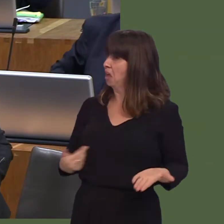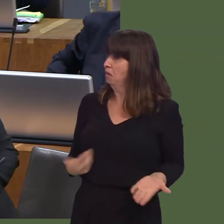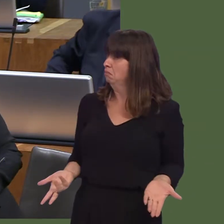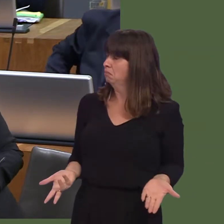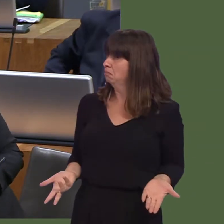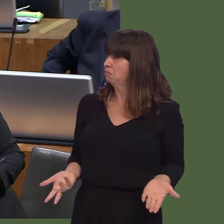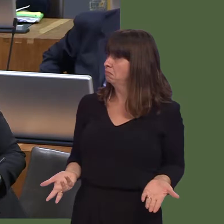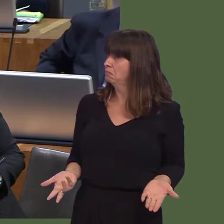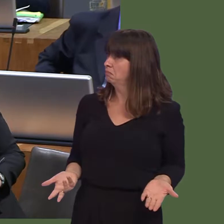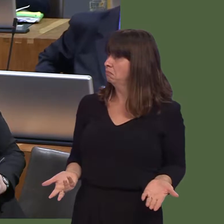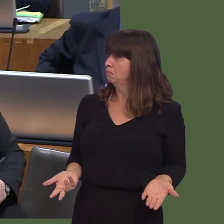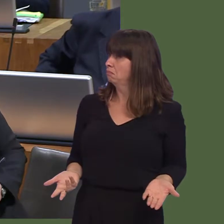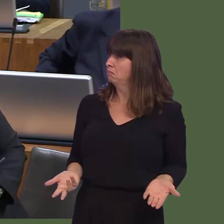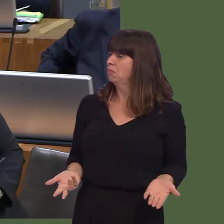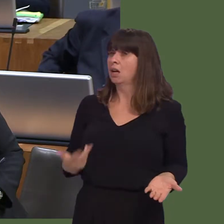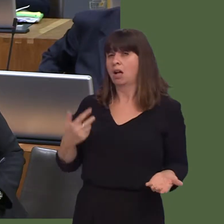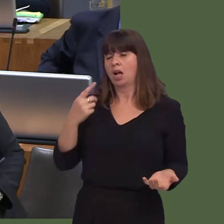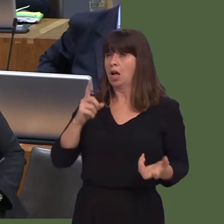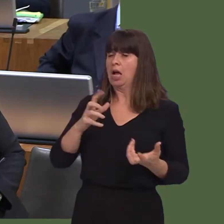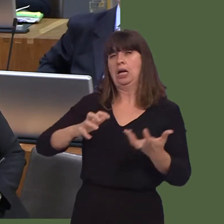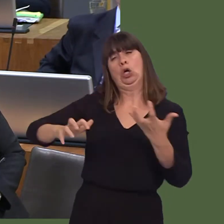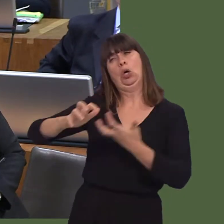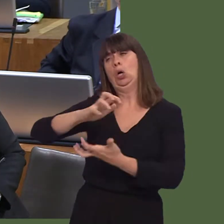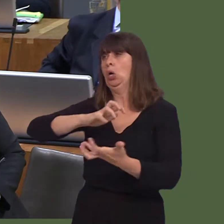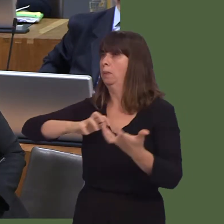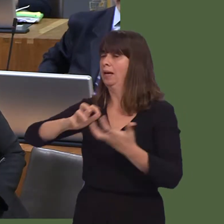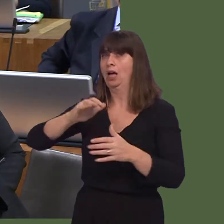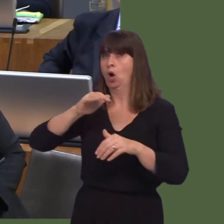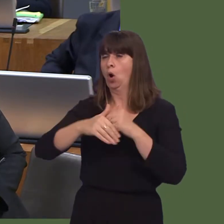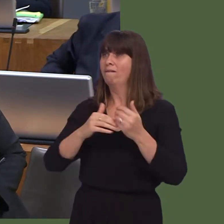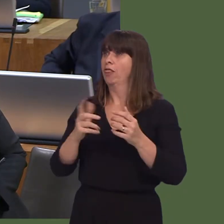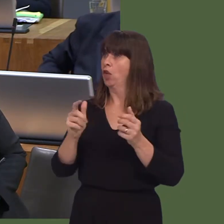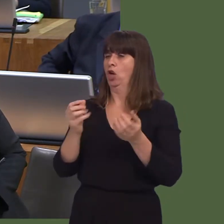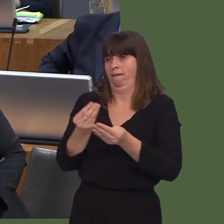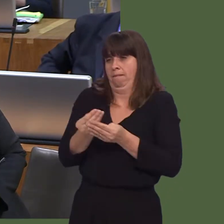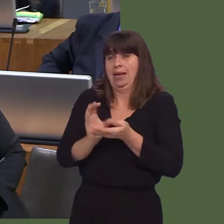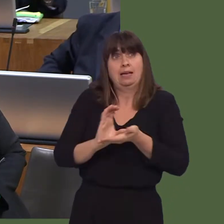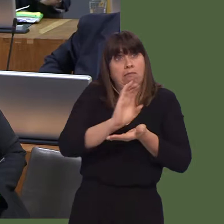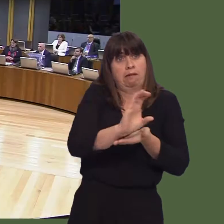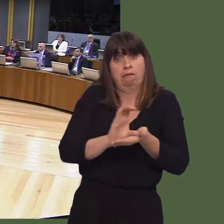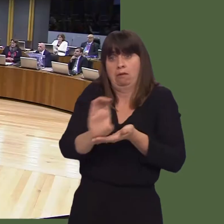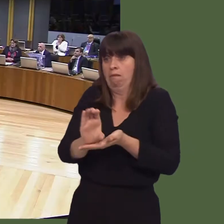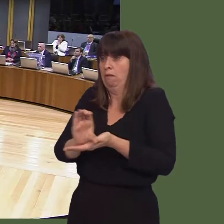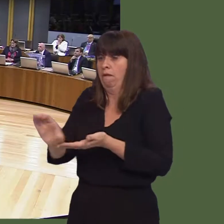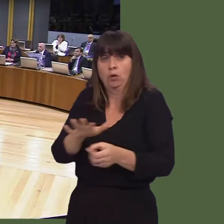There are complex issues around how the settlement works out, and it's all been absolutely agreed